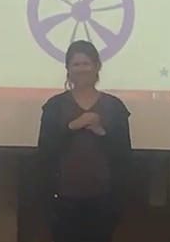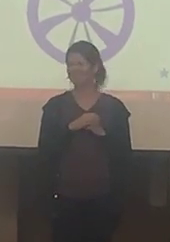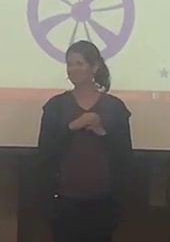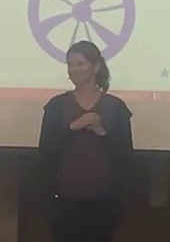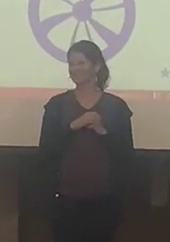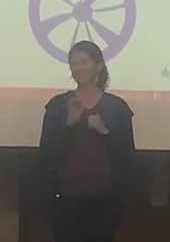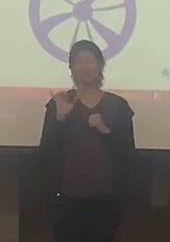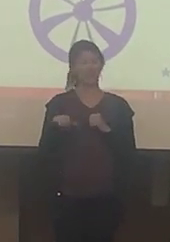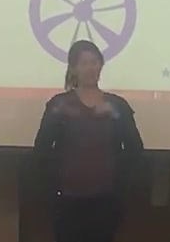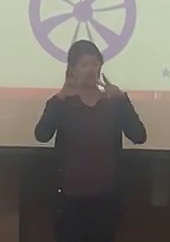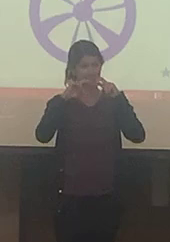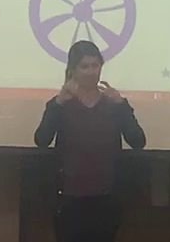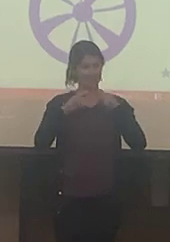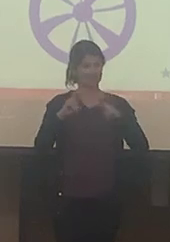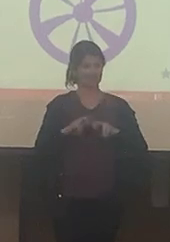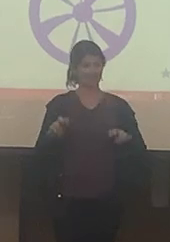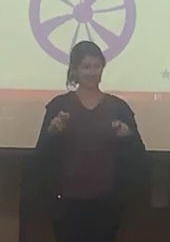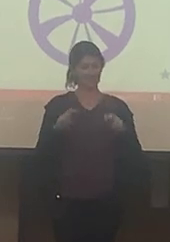and billy handed out to you an assessment wheel